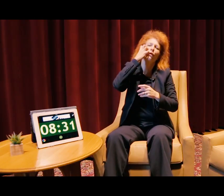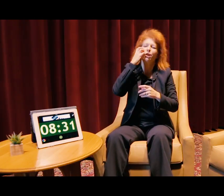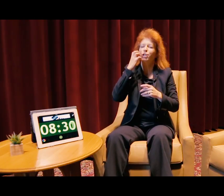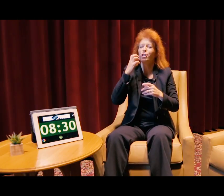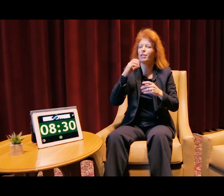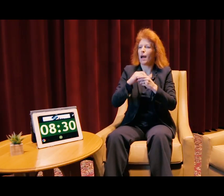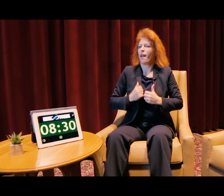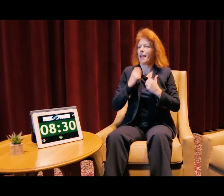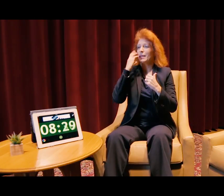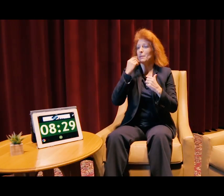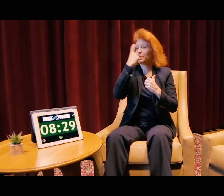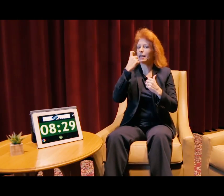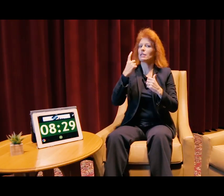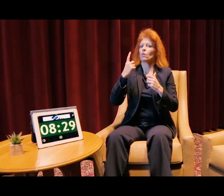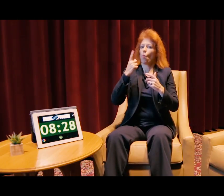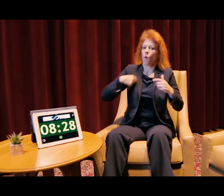because of what we did together.